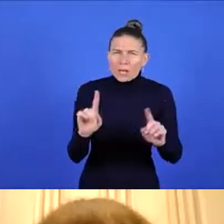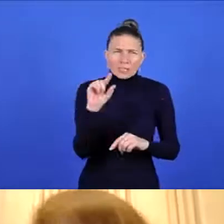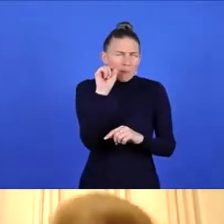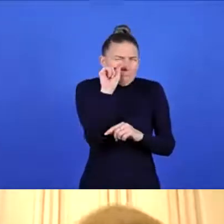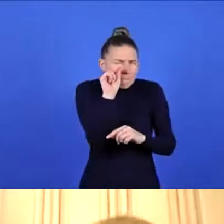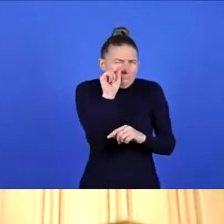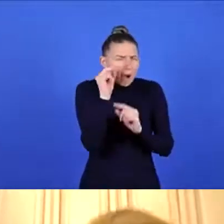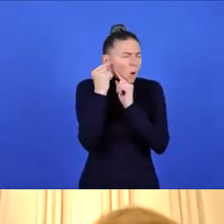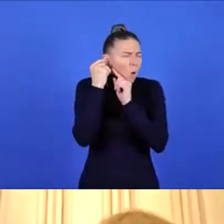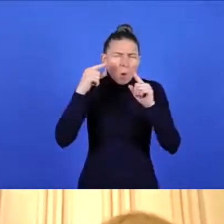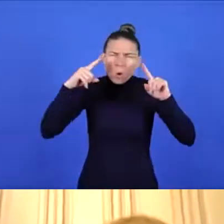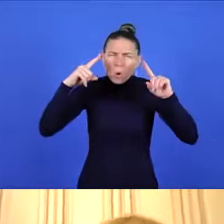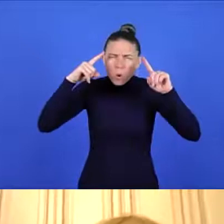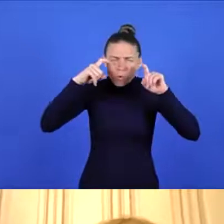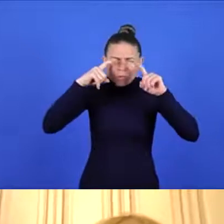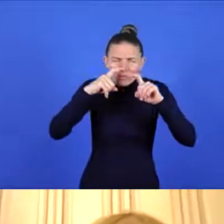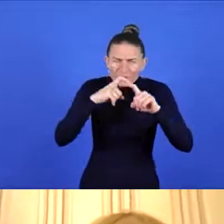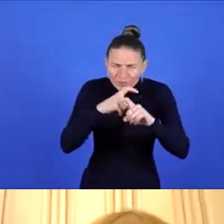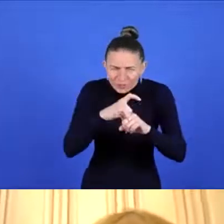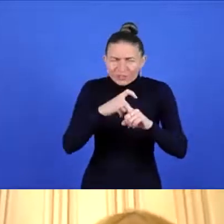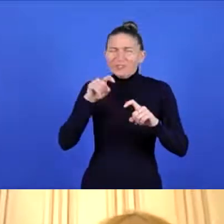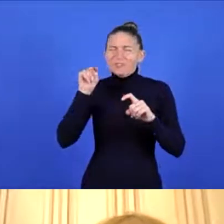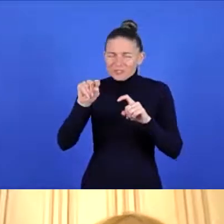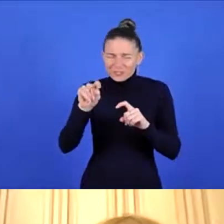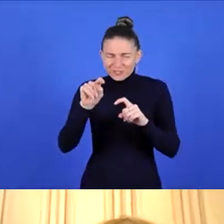. Cochlear implants, devices are small